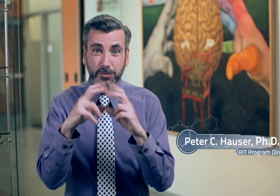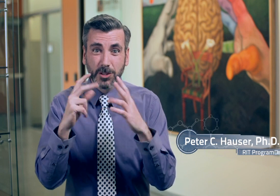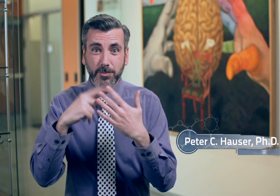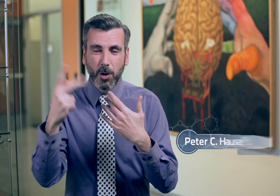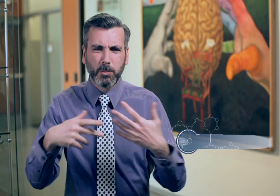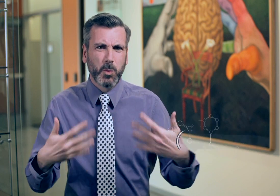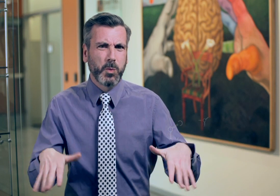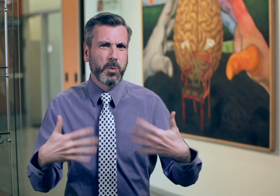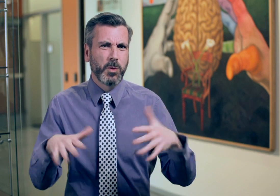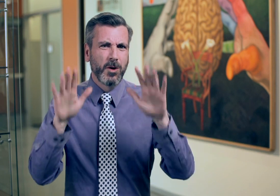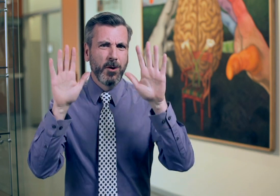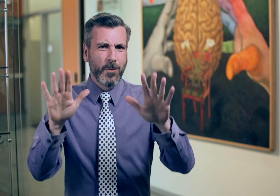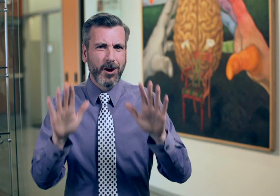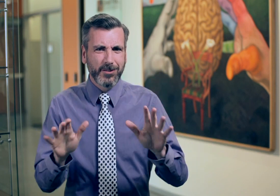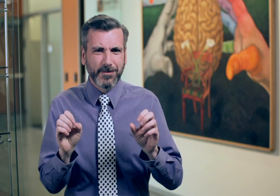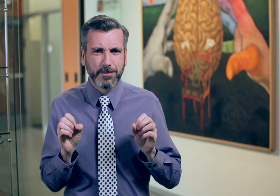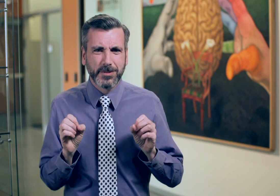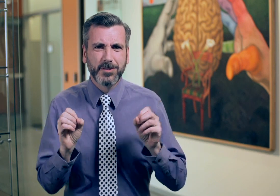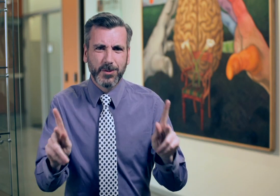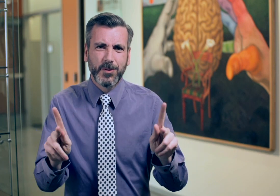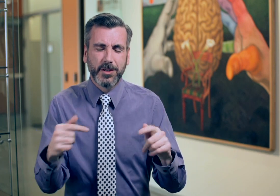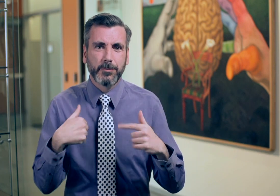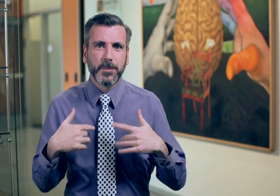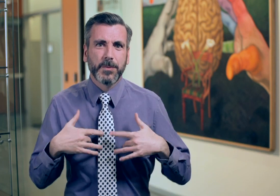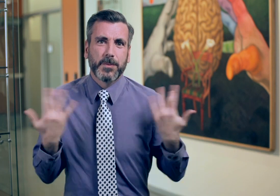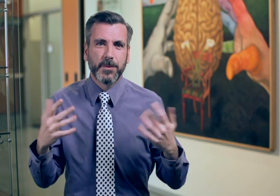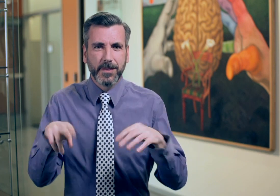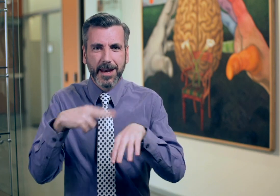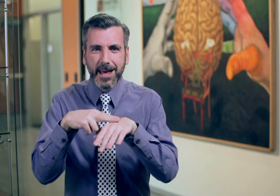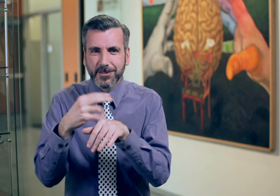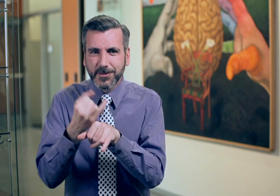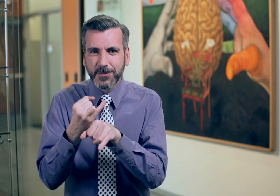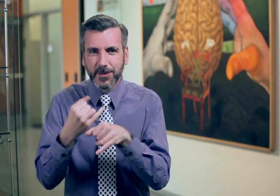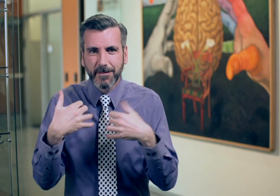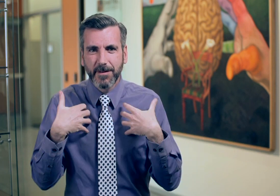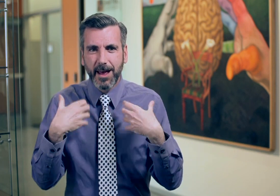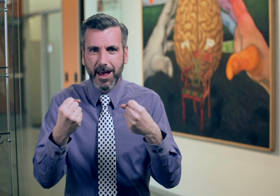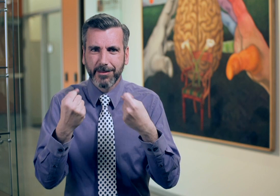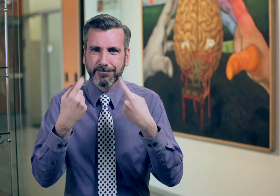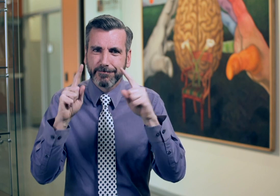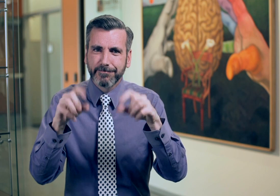The Bridges Program is a wonderful opportunity! We are thrilled that the National Institute of Health